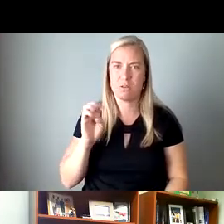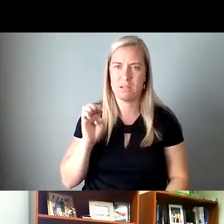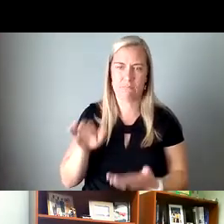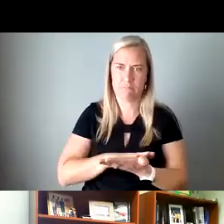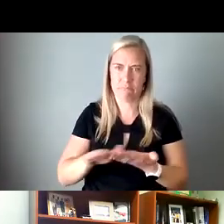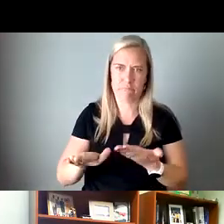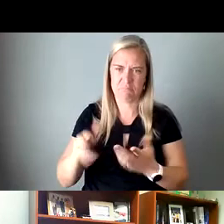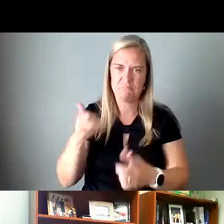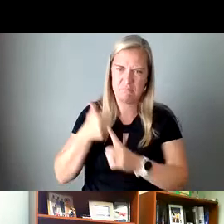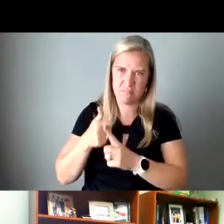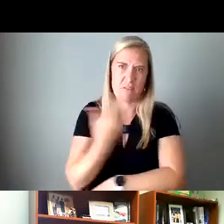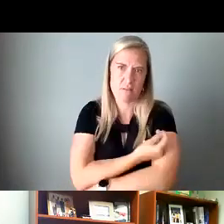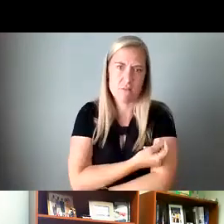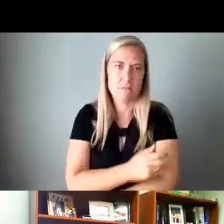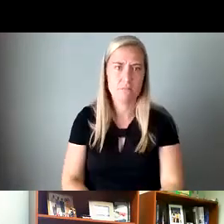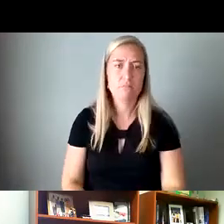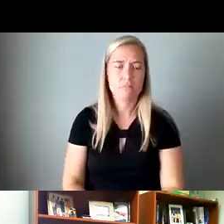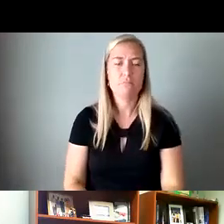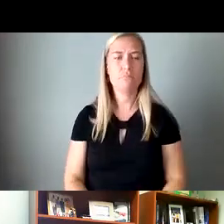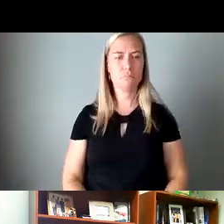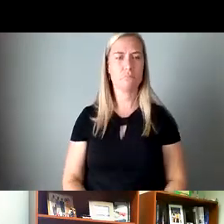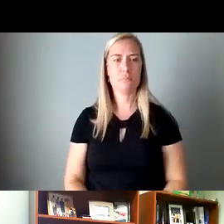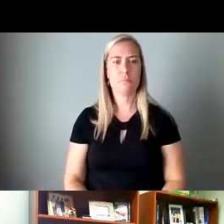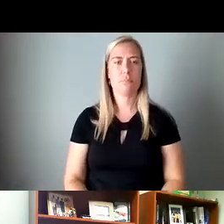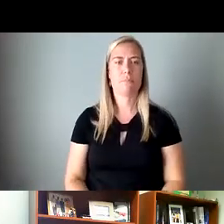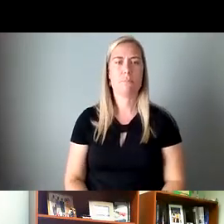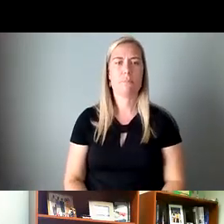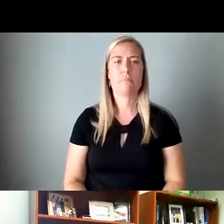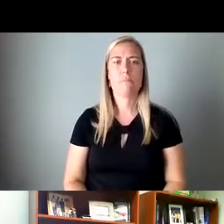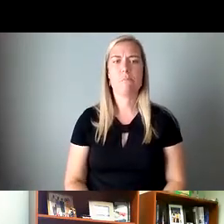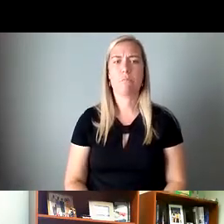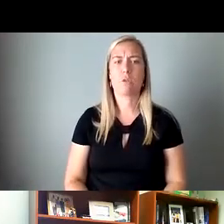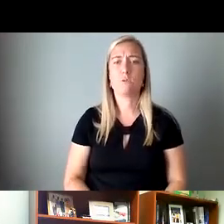We conducted the phase one, two, and three trials of these studies in for most of them, at least the